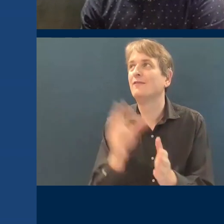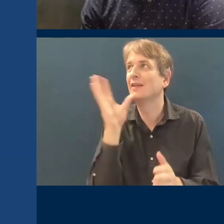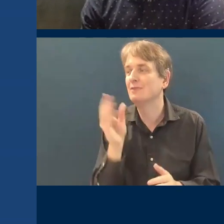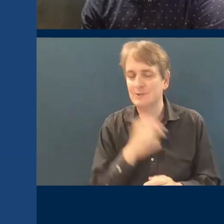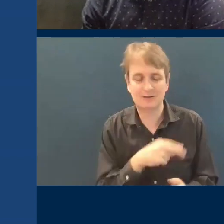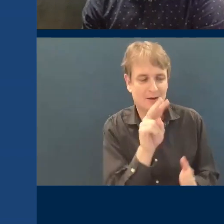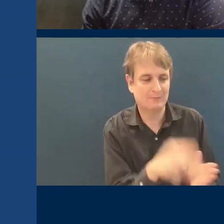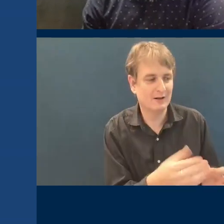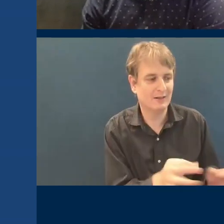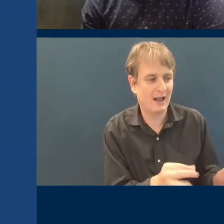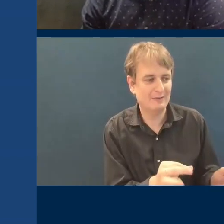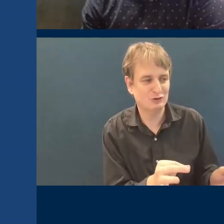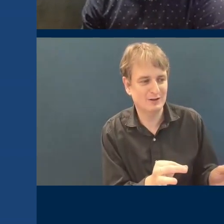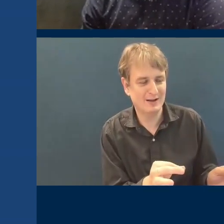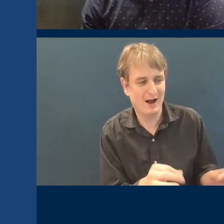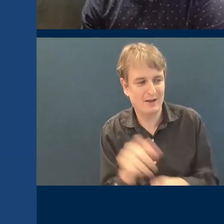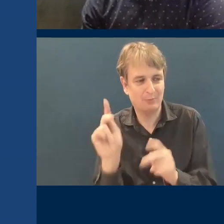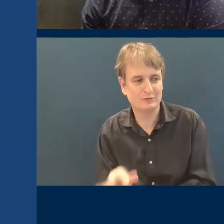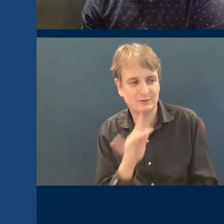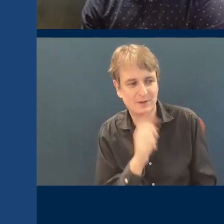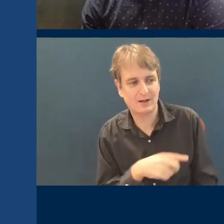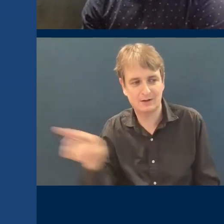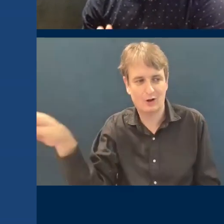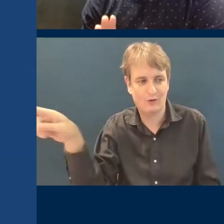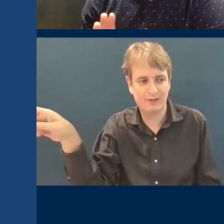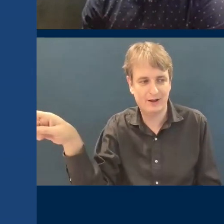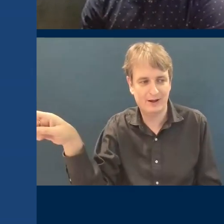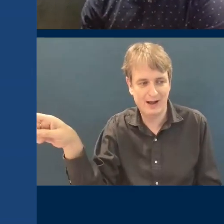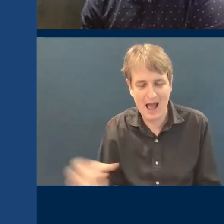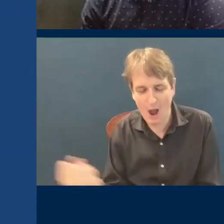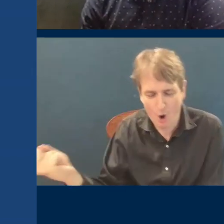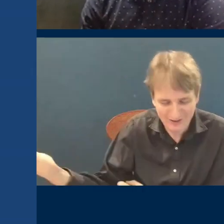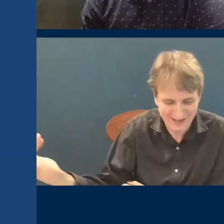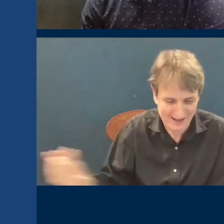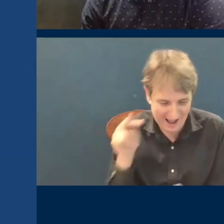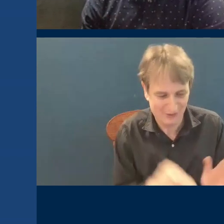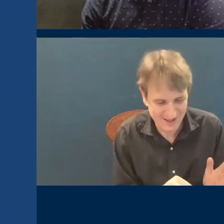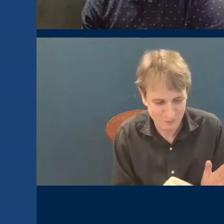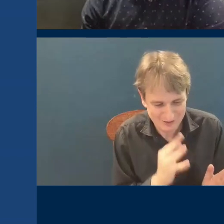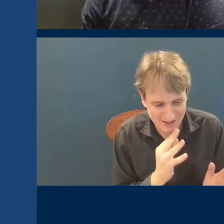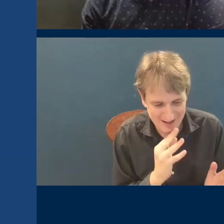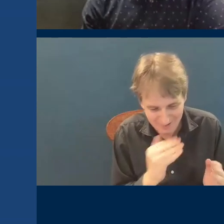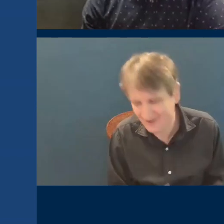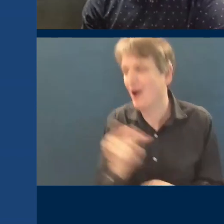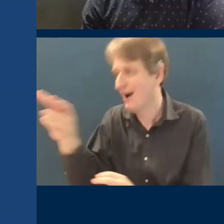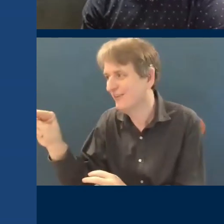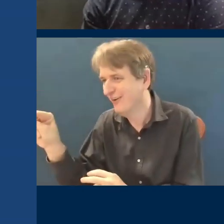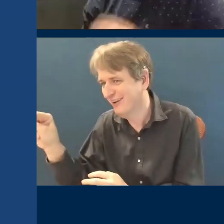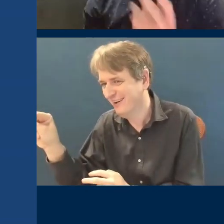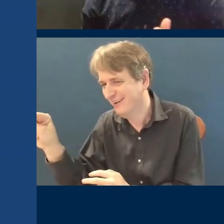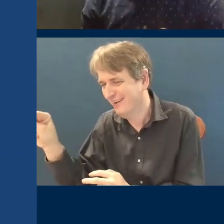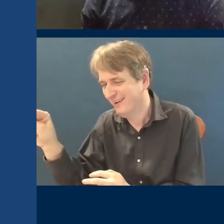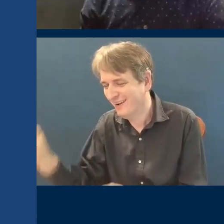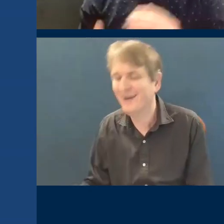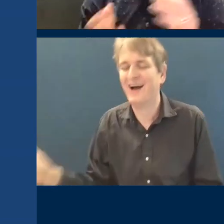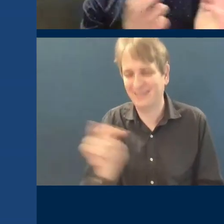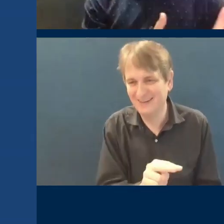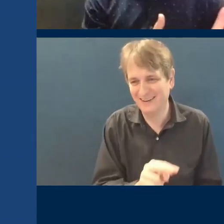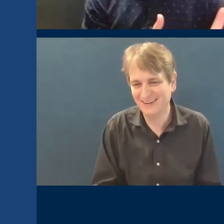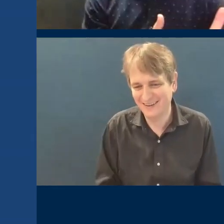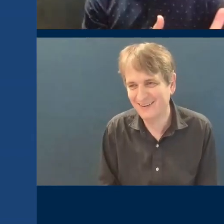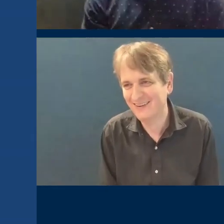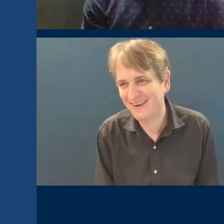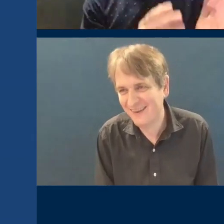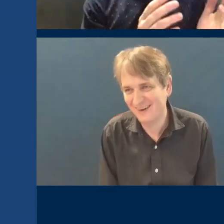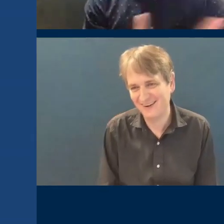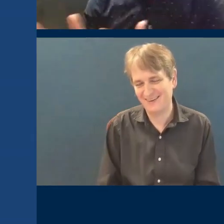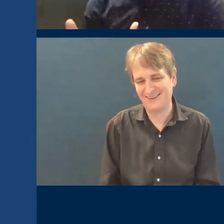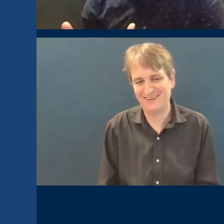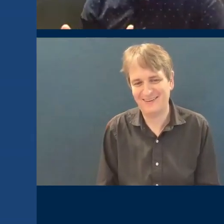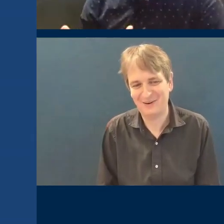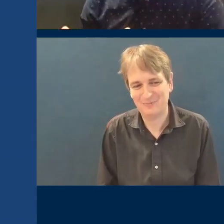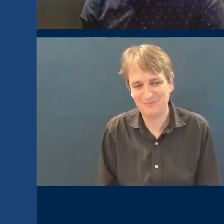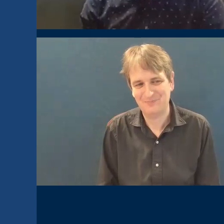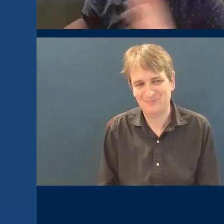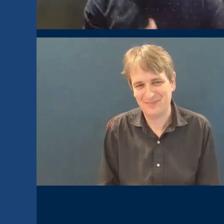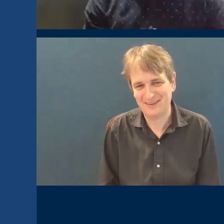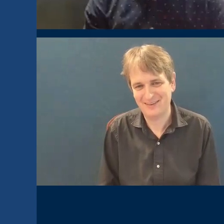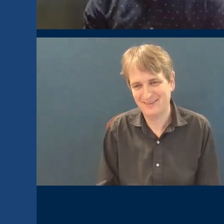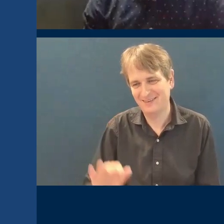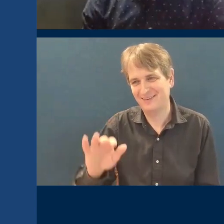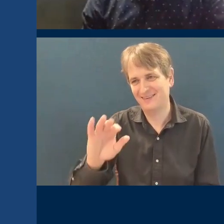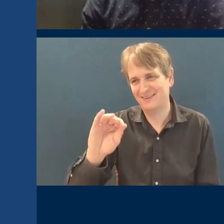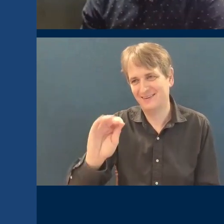I can't tell you how many times I've experienced that where I'm reading the caption and the person says, but I want you to look over here and I go. Yes, I understand that, but I need to see what you want me to look at, and then I can look at what you want me to look at. I can go back to see what you're saying.